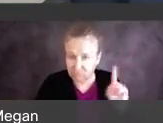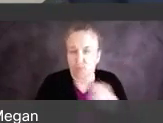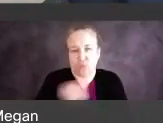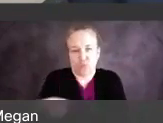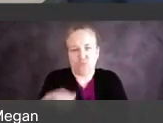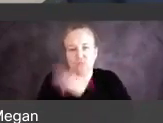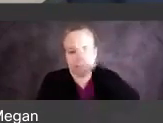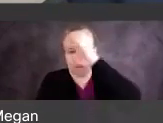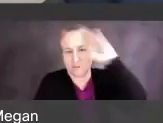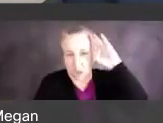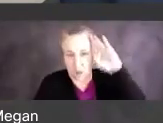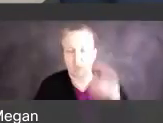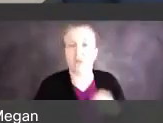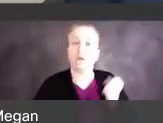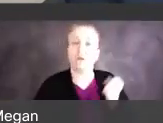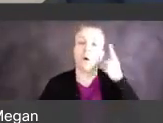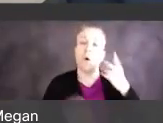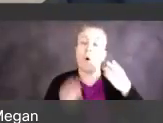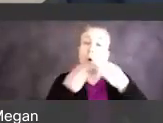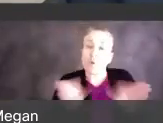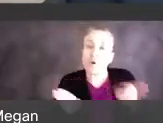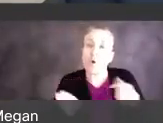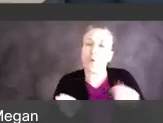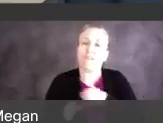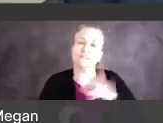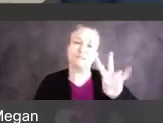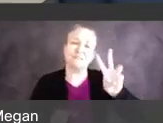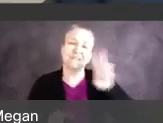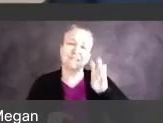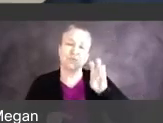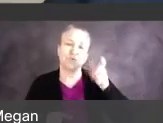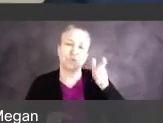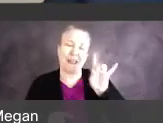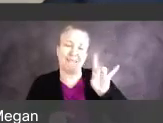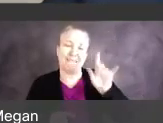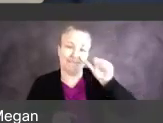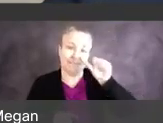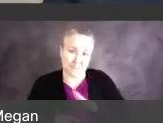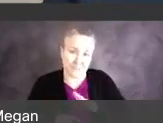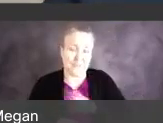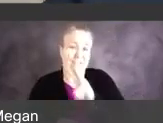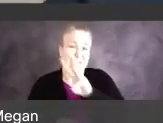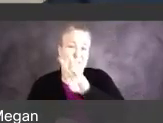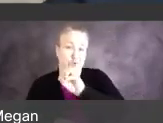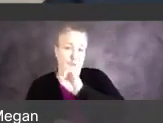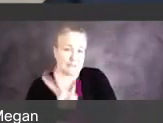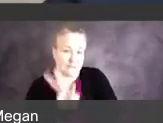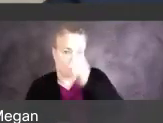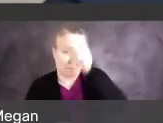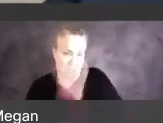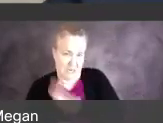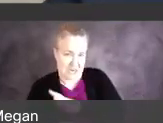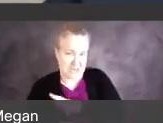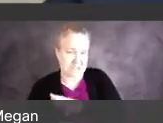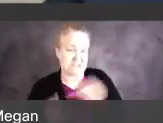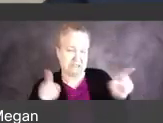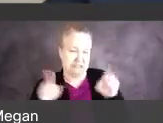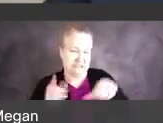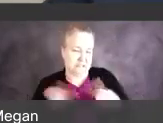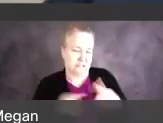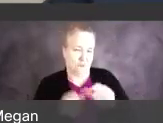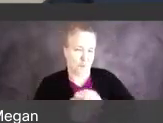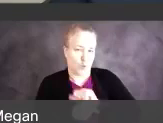Overall, we have 628 females and 607 males who have died from COVID-19. They have ranged in